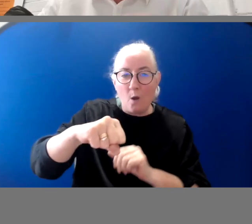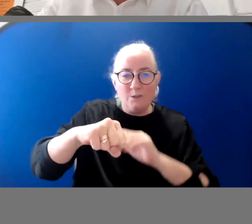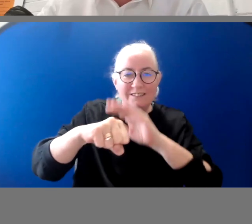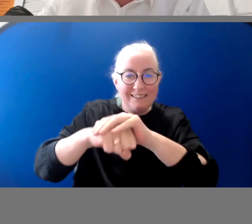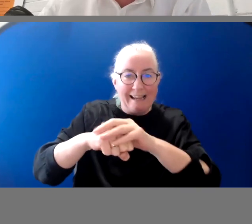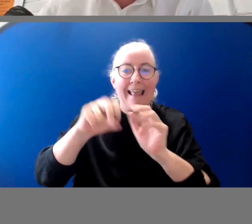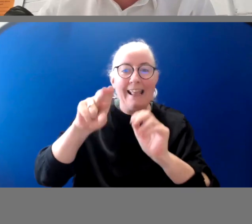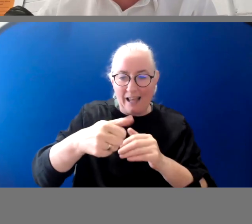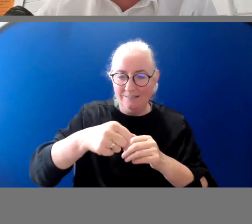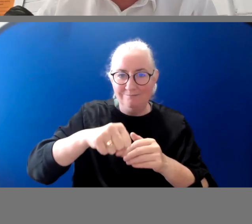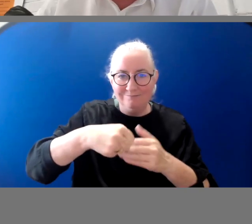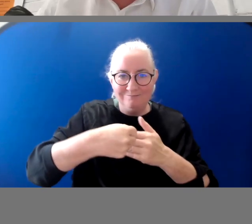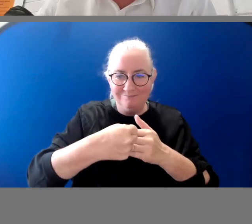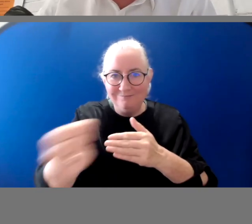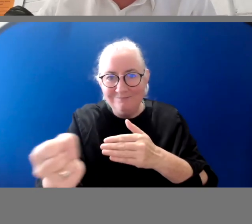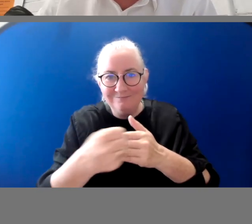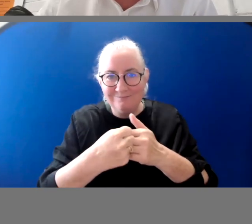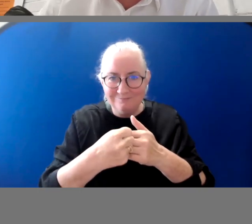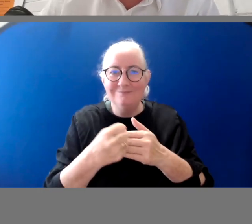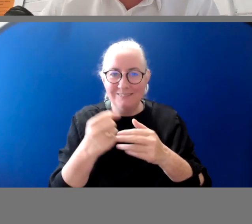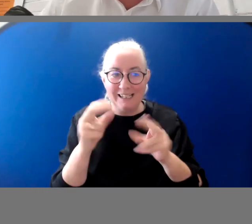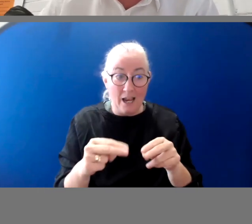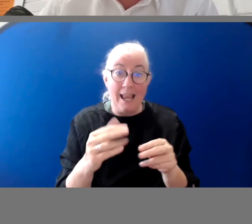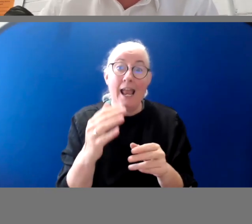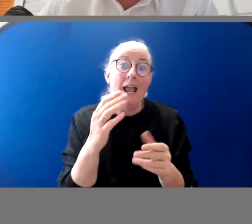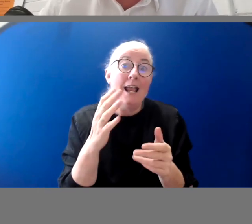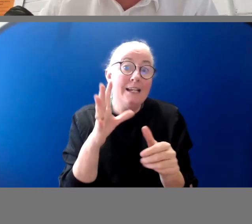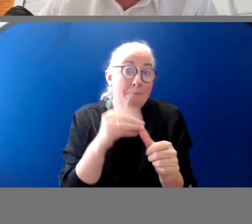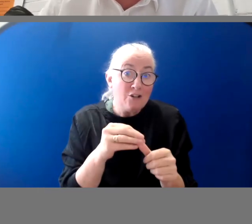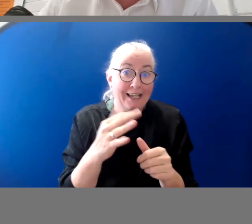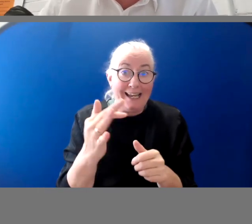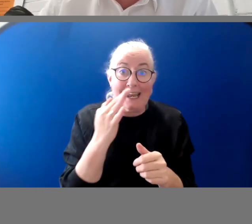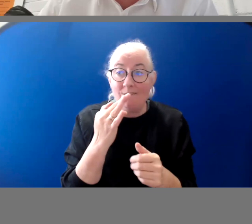door lock and stuff like that particularly in your accessible toilets or your ambulant cubicles where